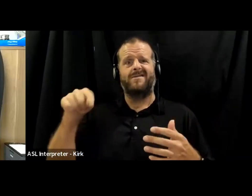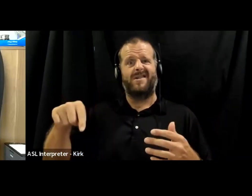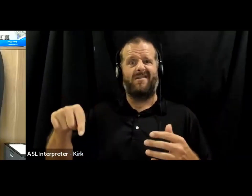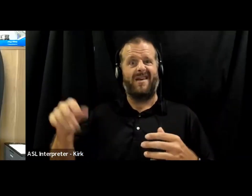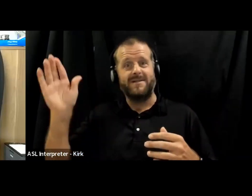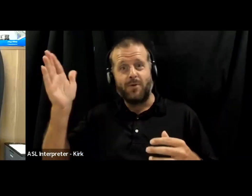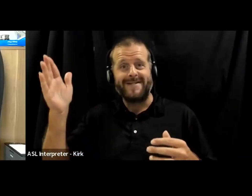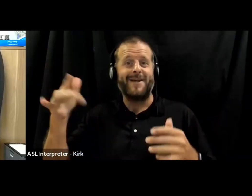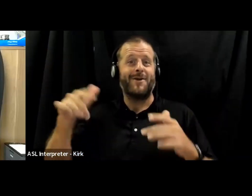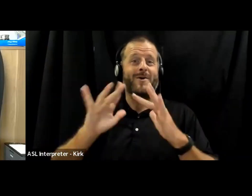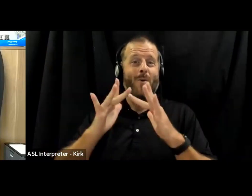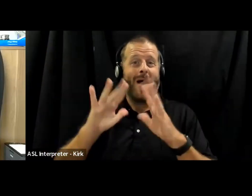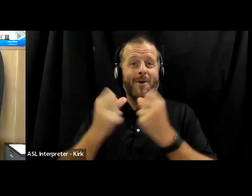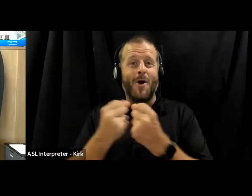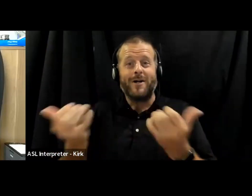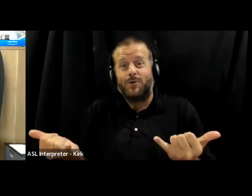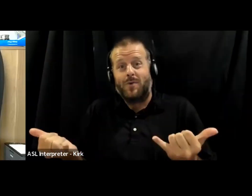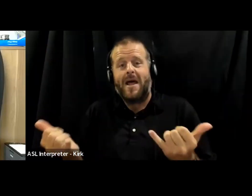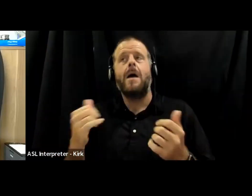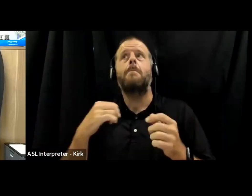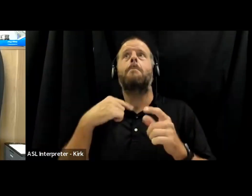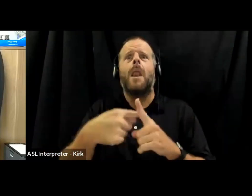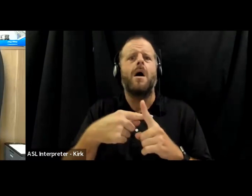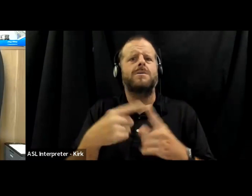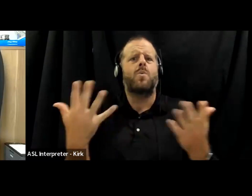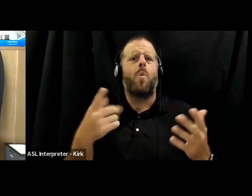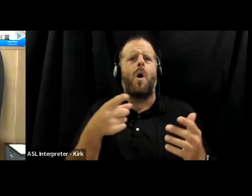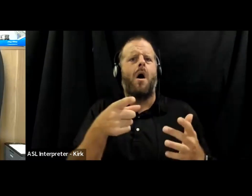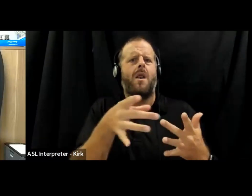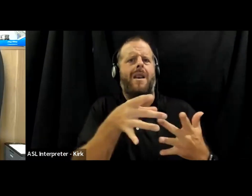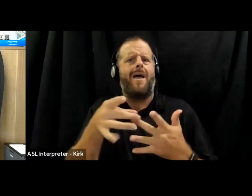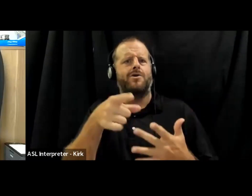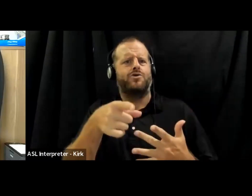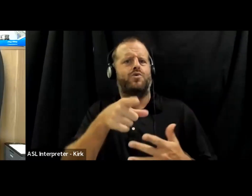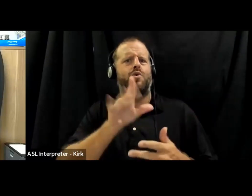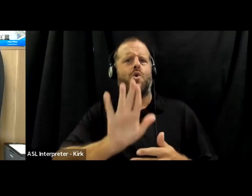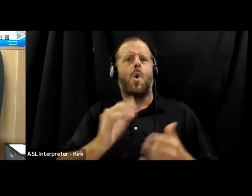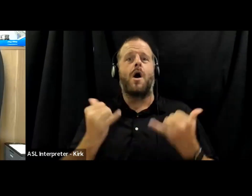this webinar today, but also what brought you to your current, , vocation